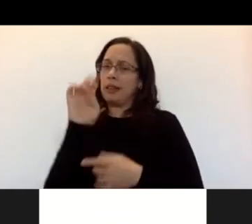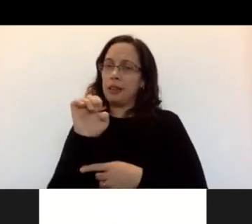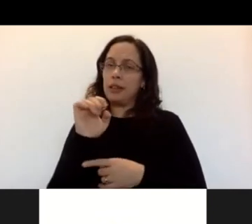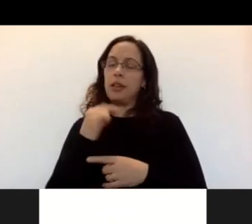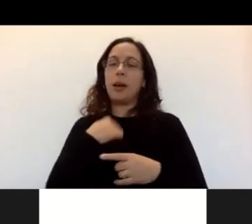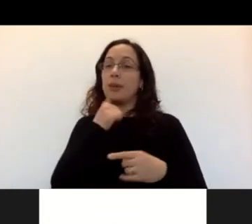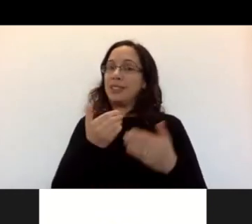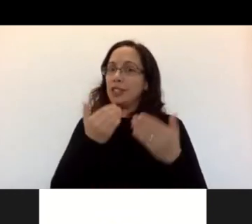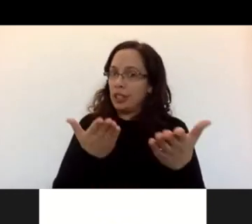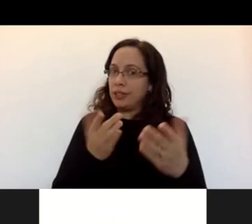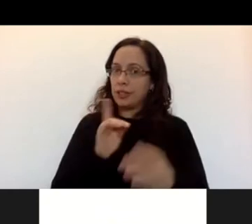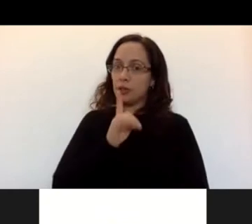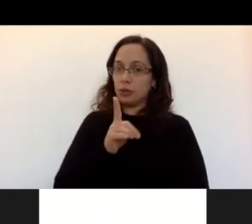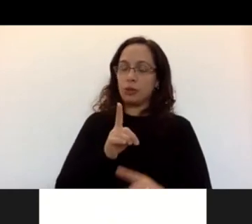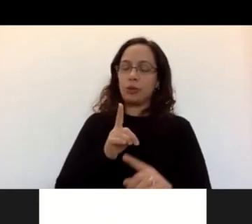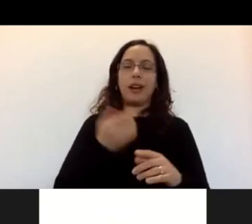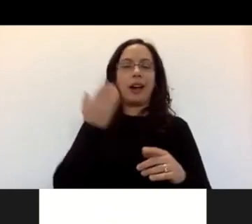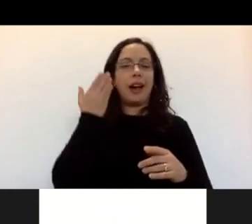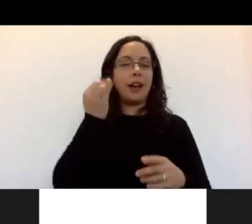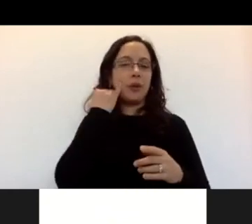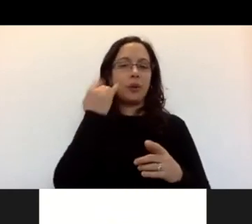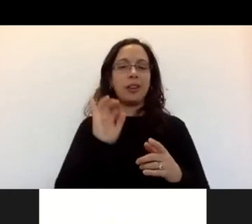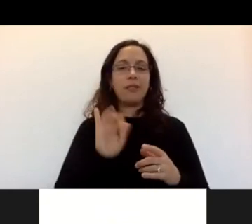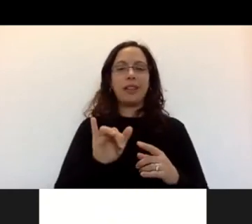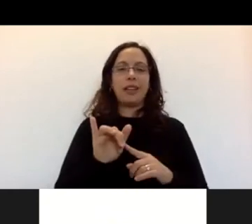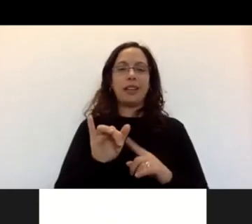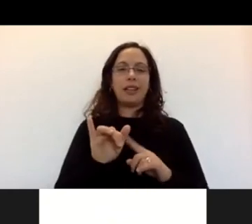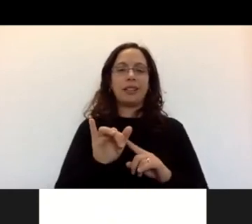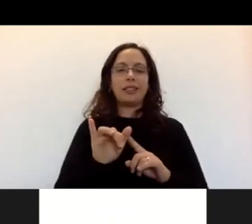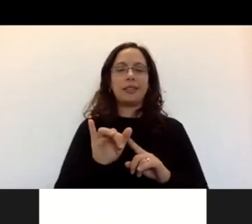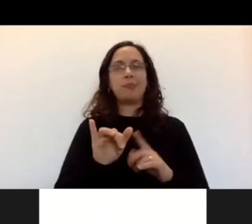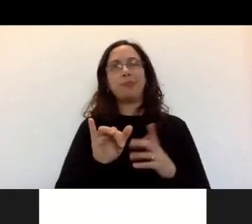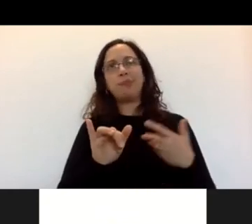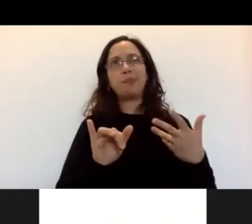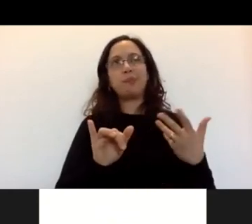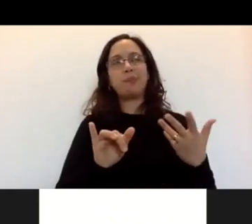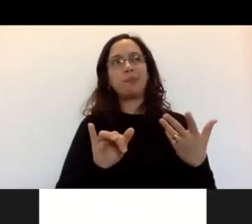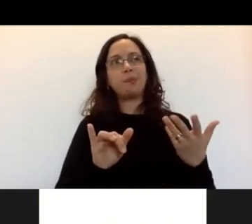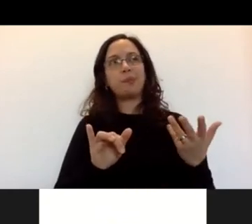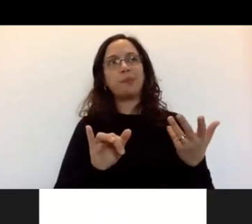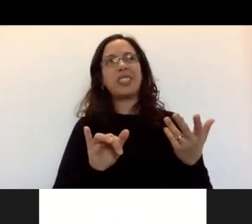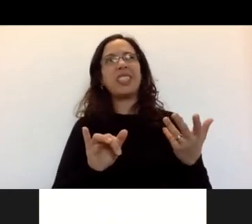I I'm not sure that I would suggest that there is kind of a deliberate conscious modeling after